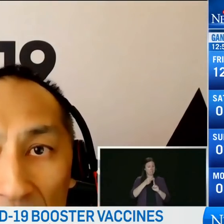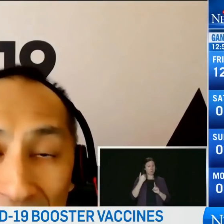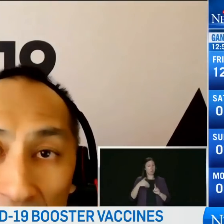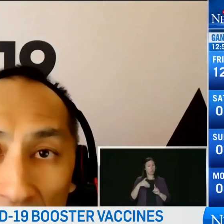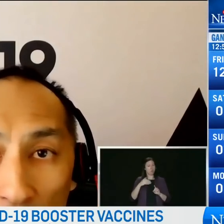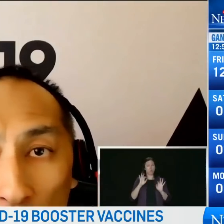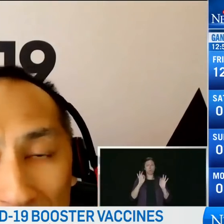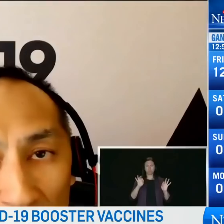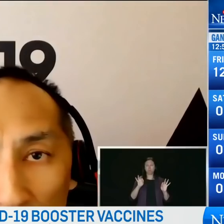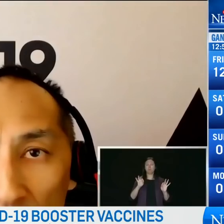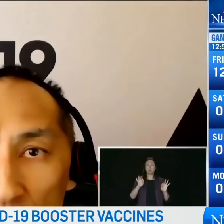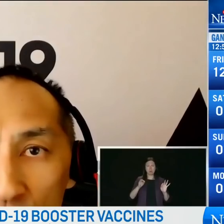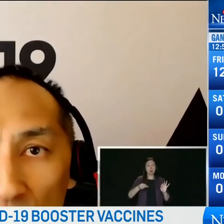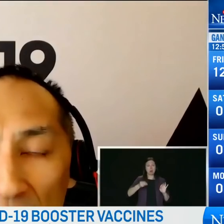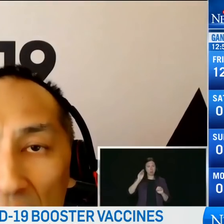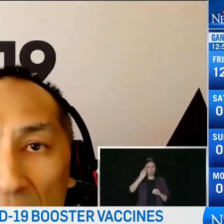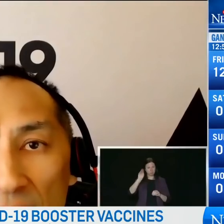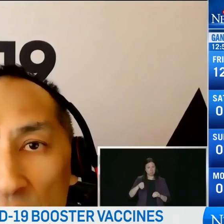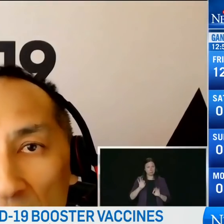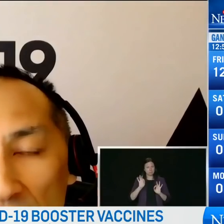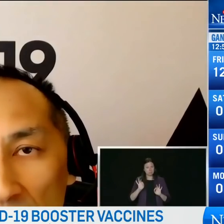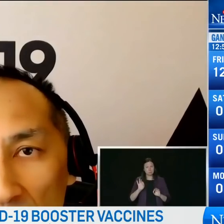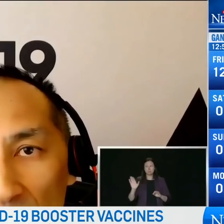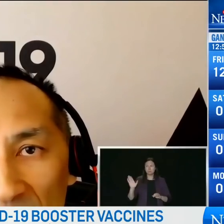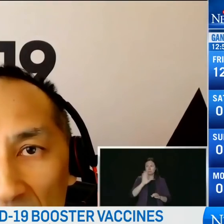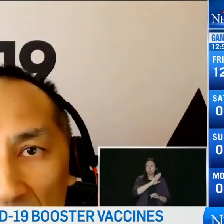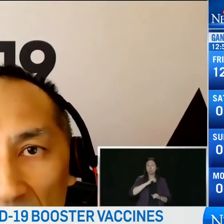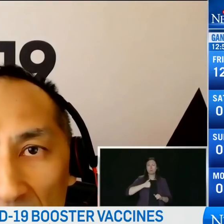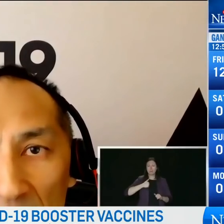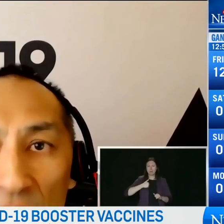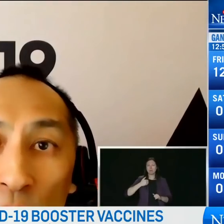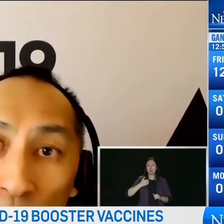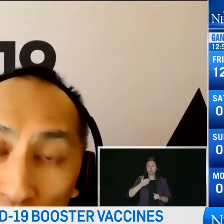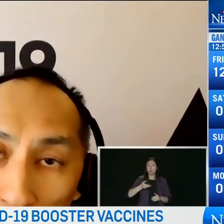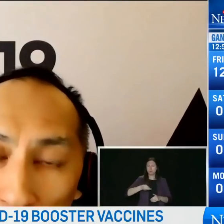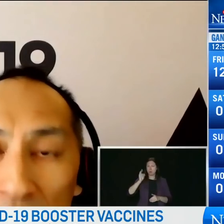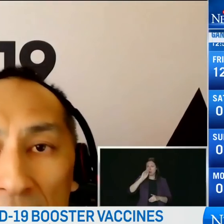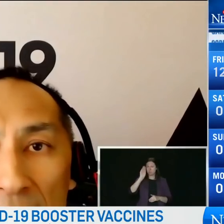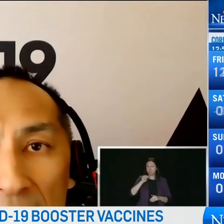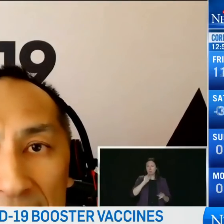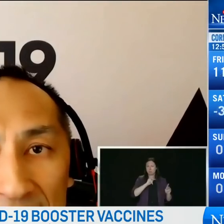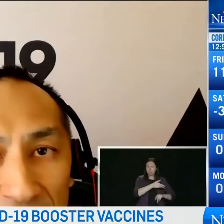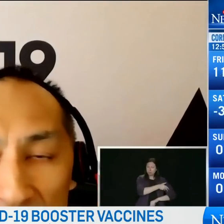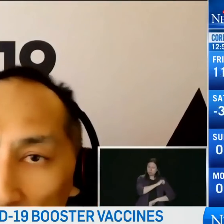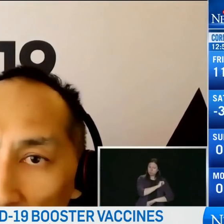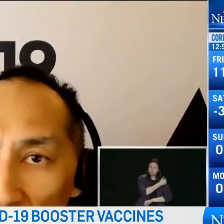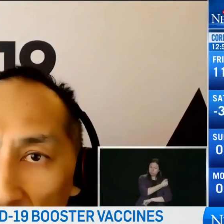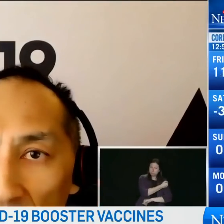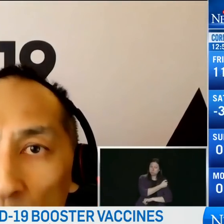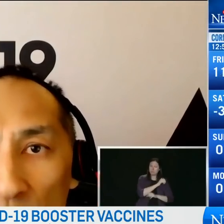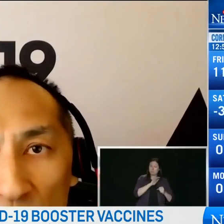WE ALSO SEE THAT THE VACCINATION EFFORT IN CANADA IS GOING WELL.